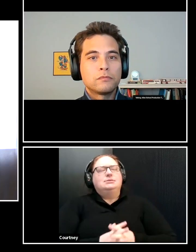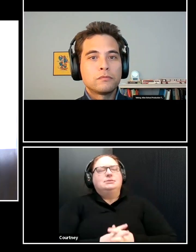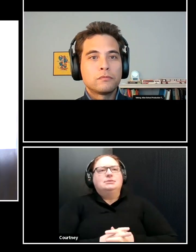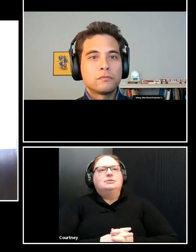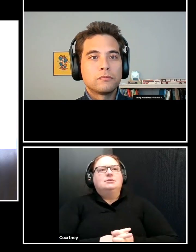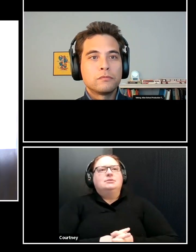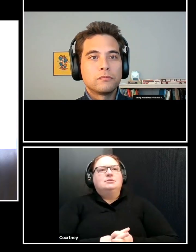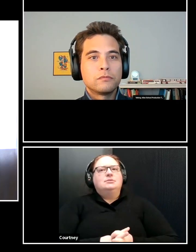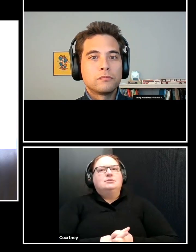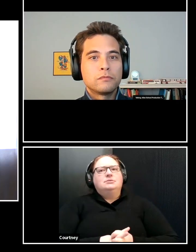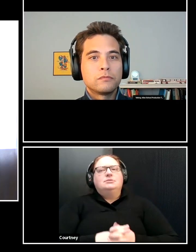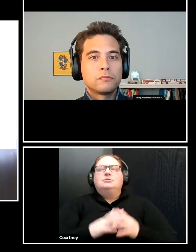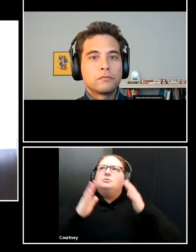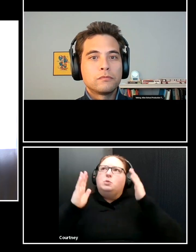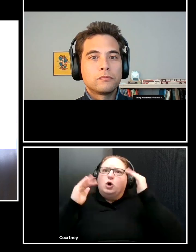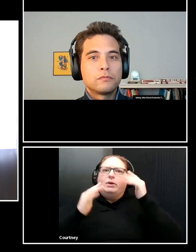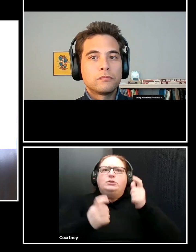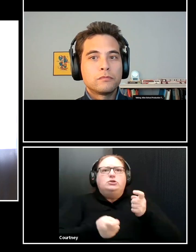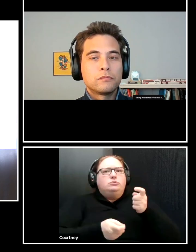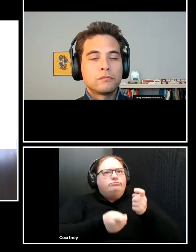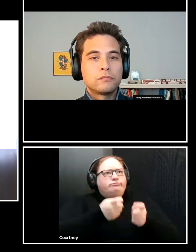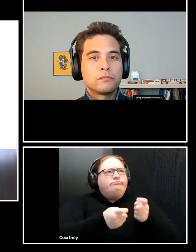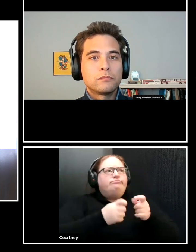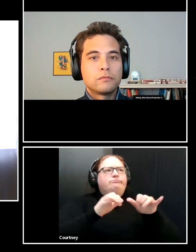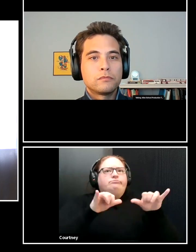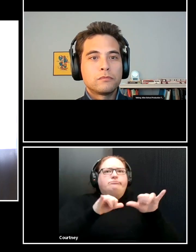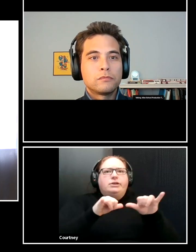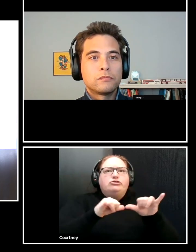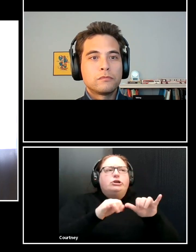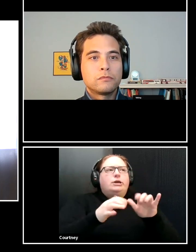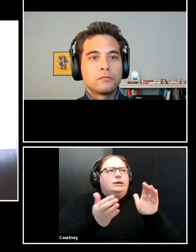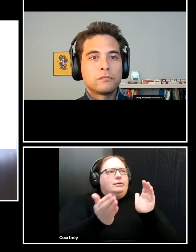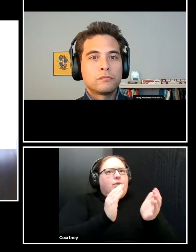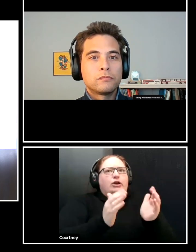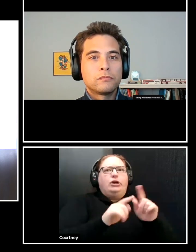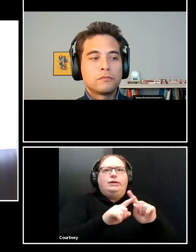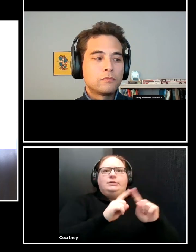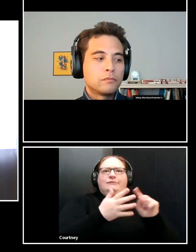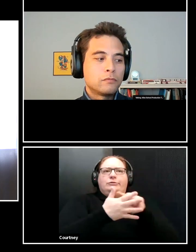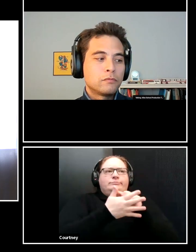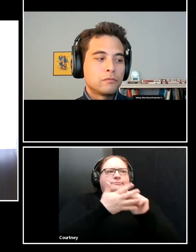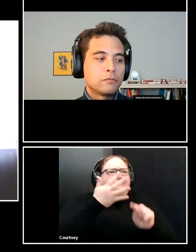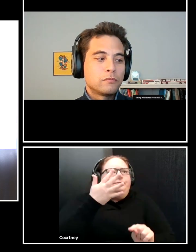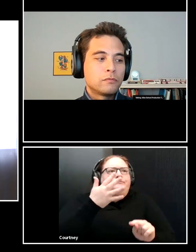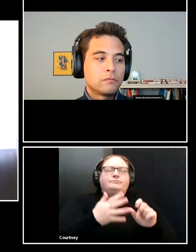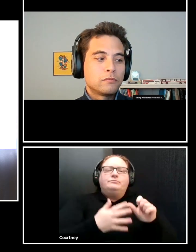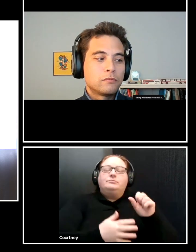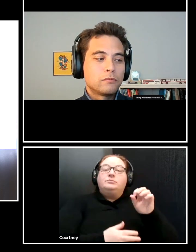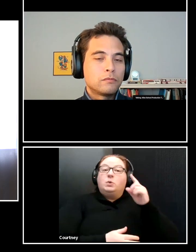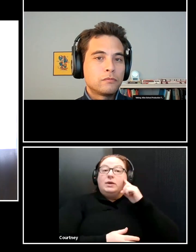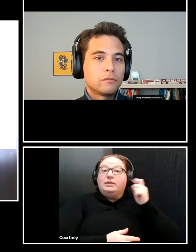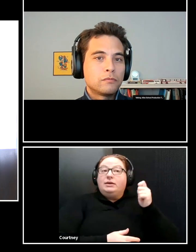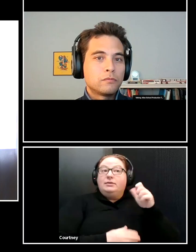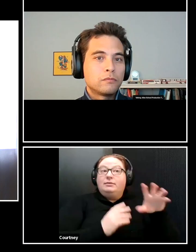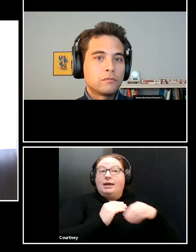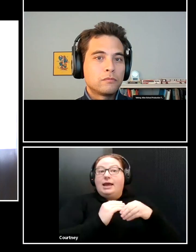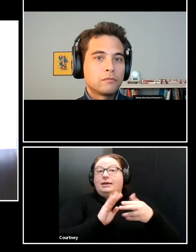measuring and comparing different components. So I think uh bringing in crossings, marked crossings